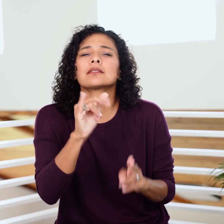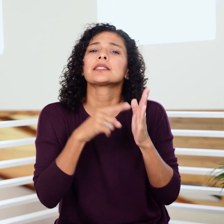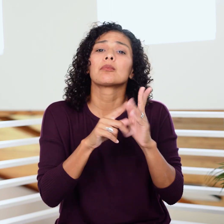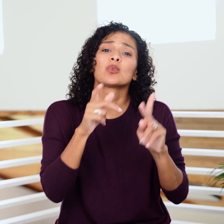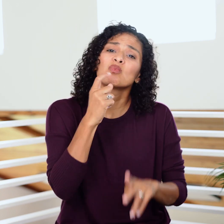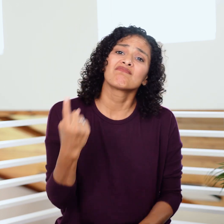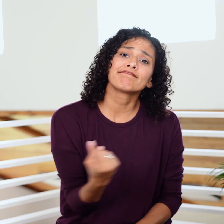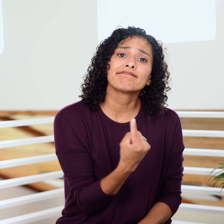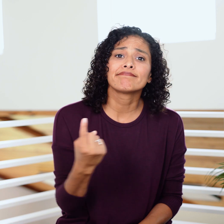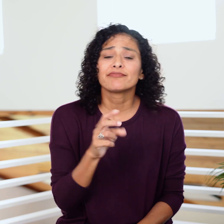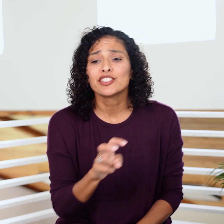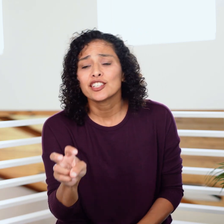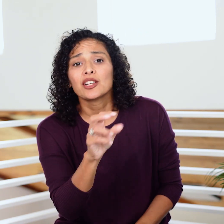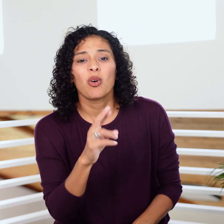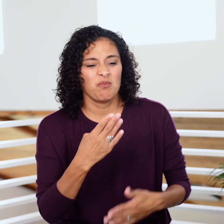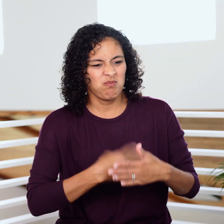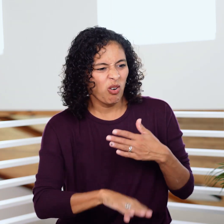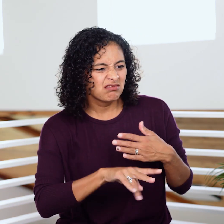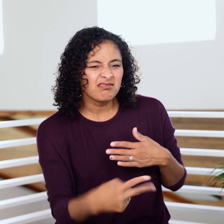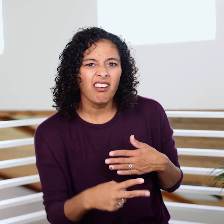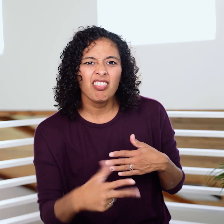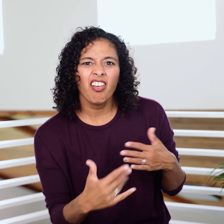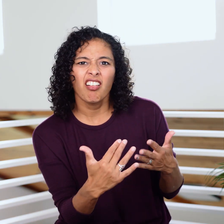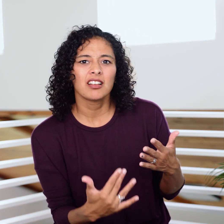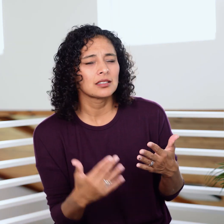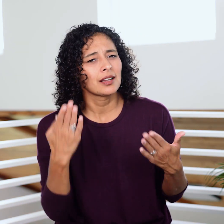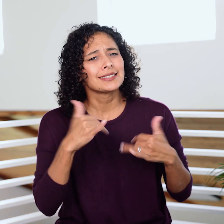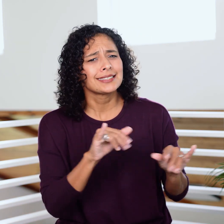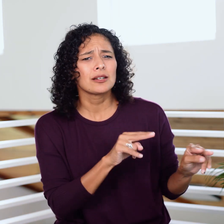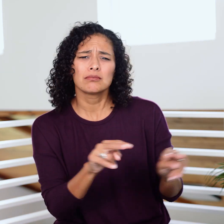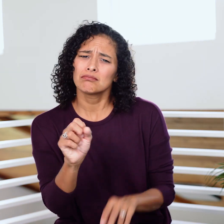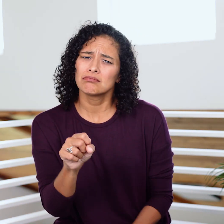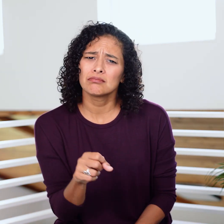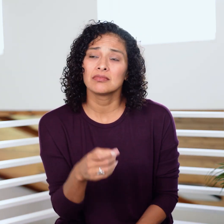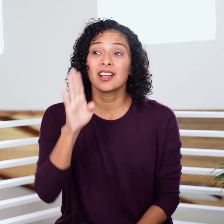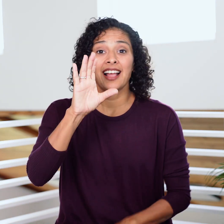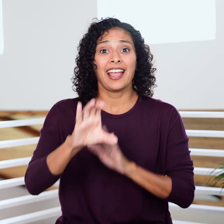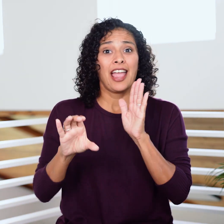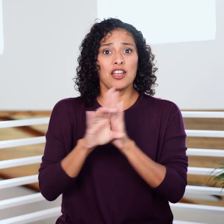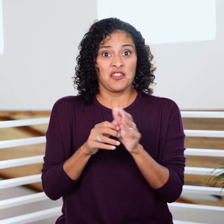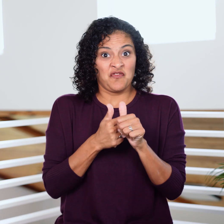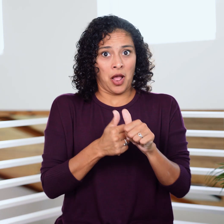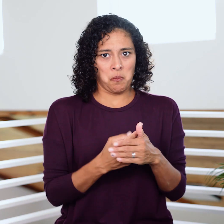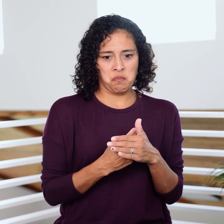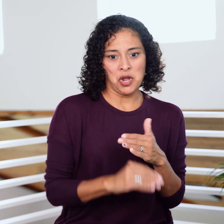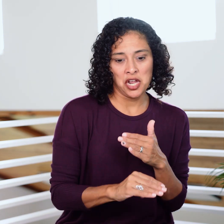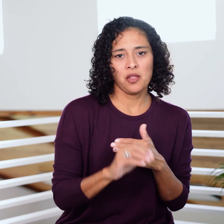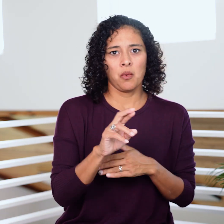like sojourners and latter-born kids. This aspect of God’s character extends far beyond birth order